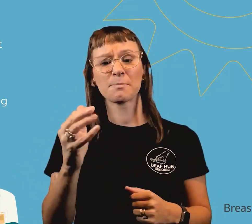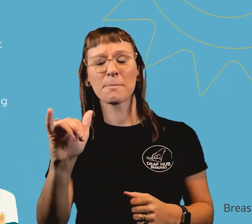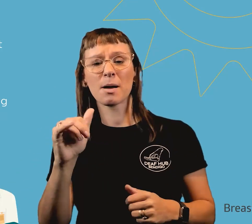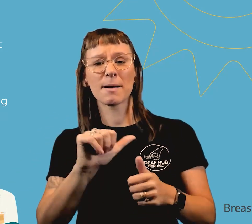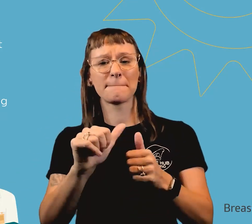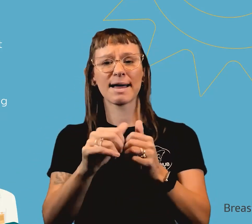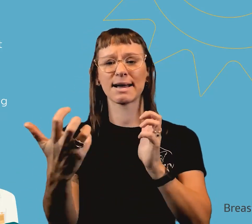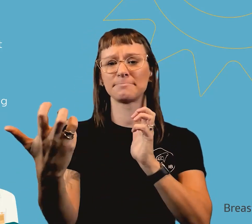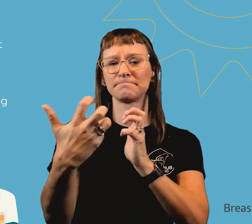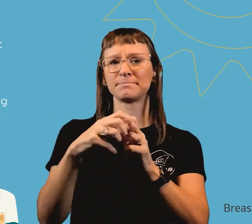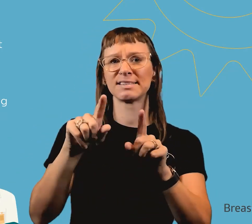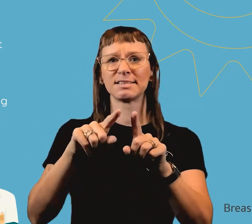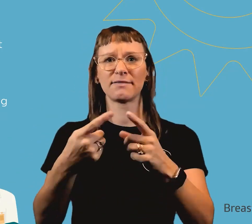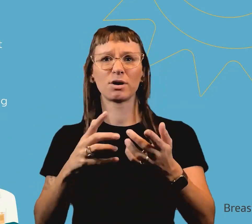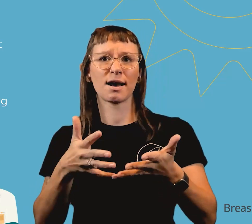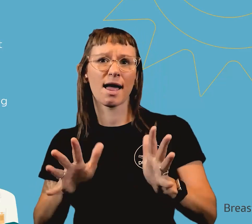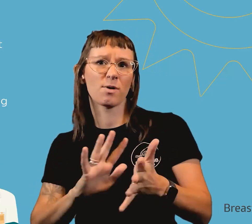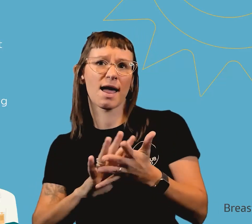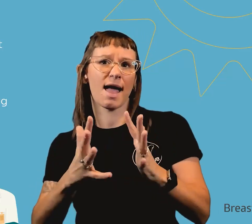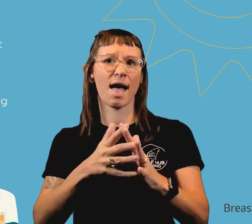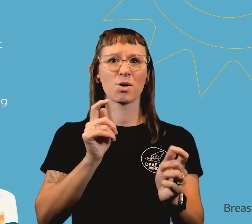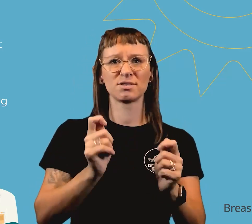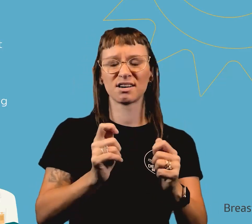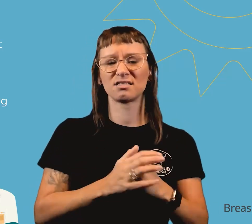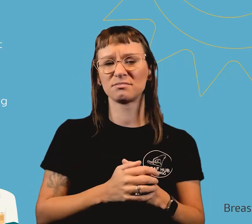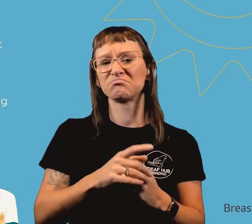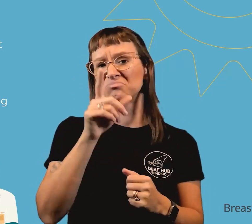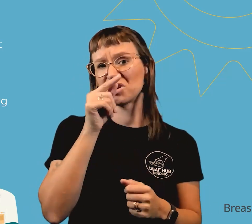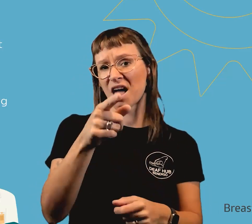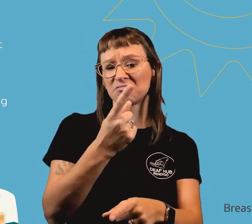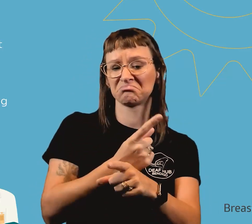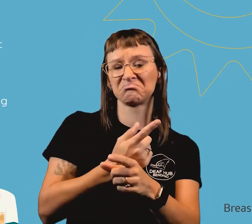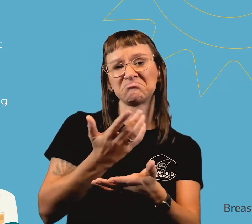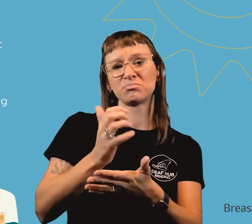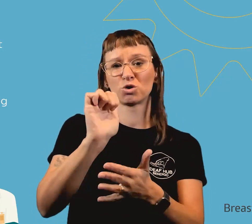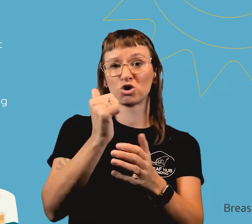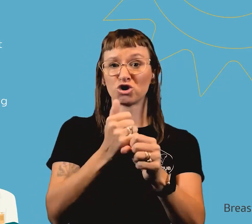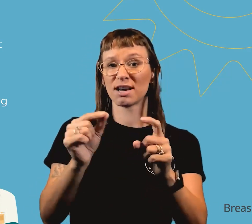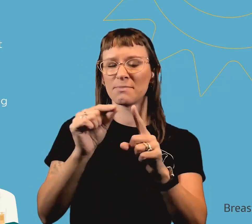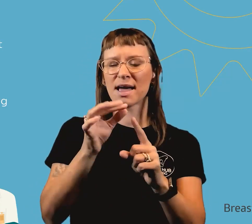Other tests may be more appropriate for some. Talk to your doctor before booking an appointment.